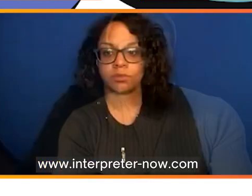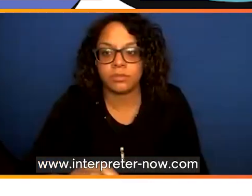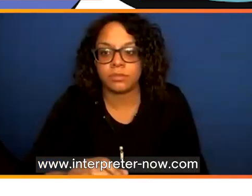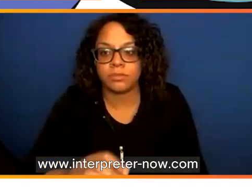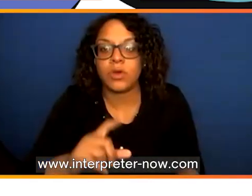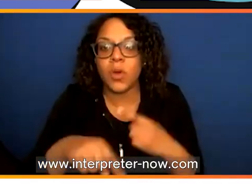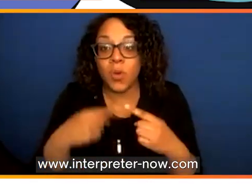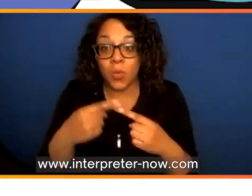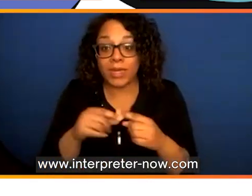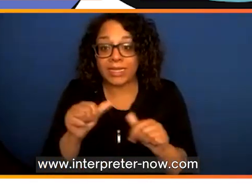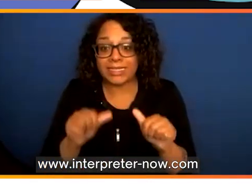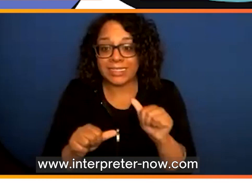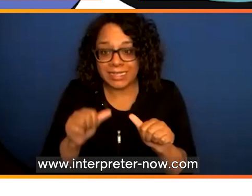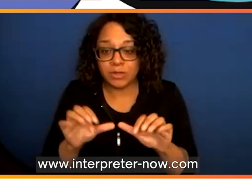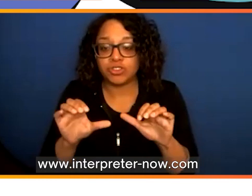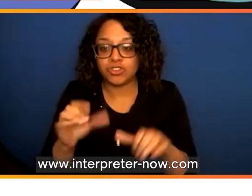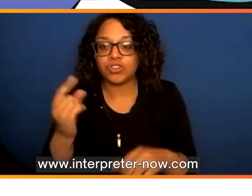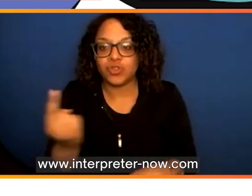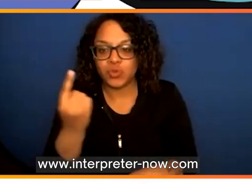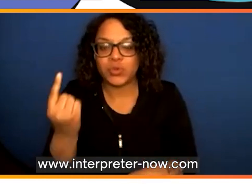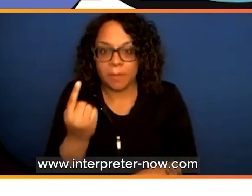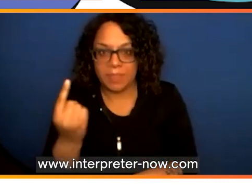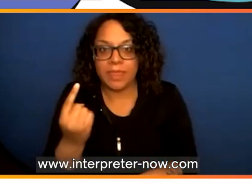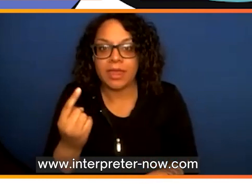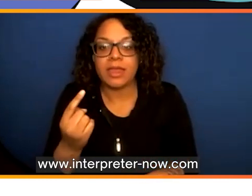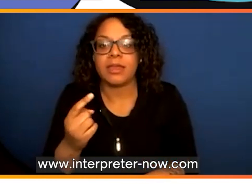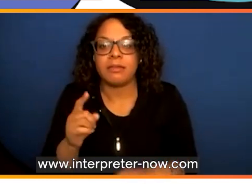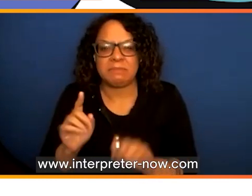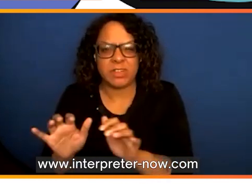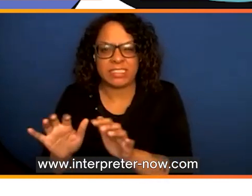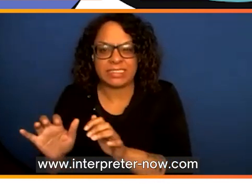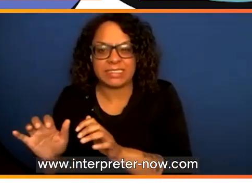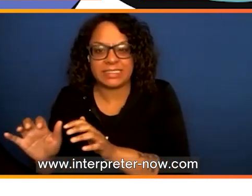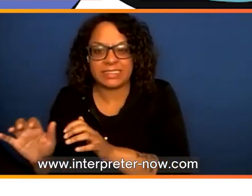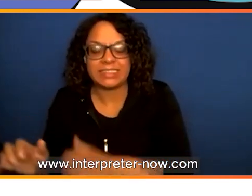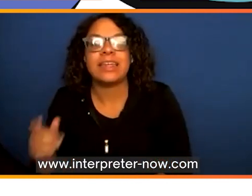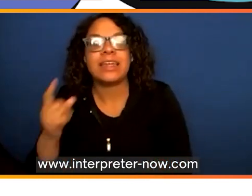do it. Go try it. See what works. See what didn't. But if you build all this in a vacuum,